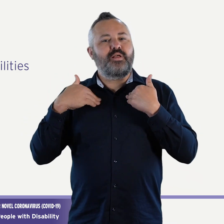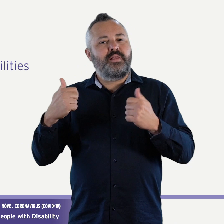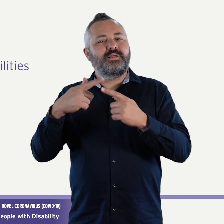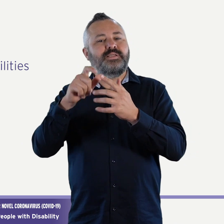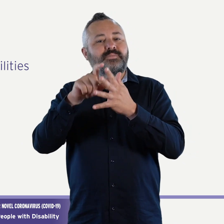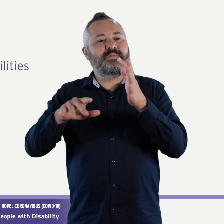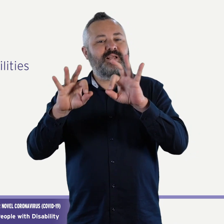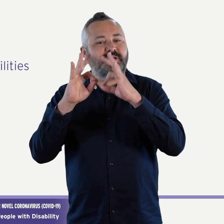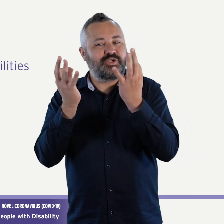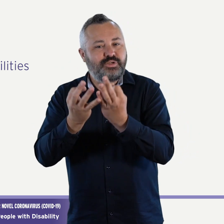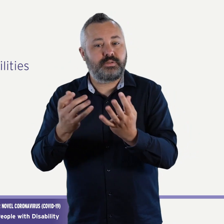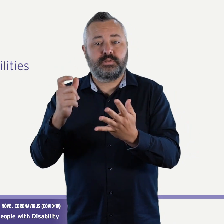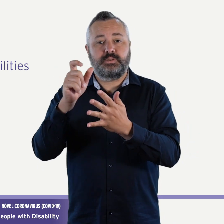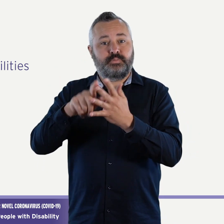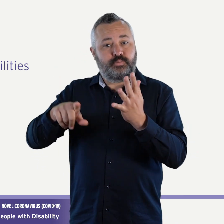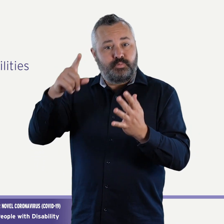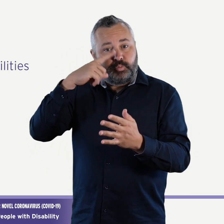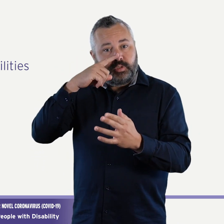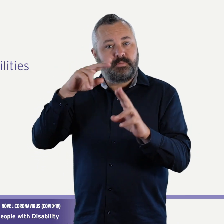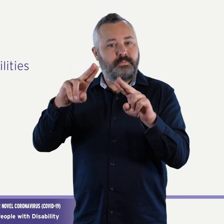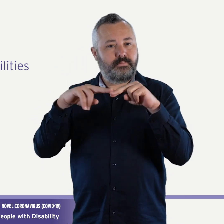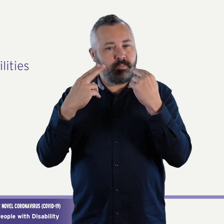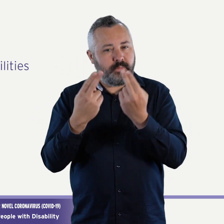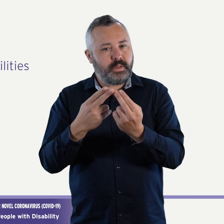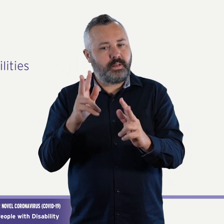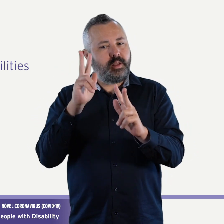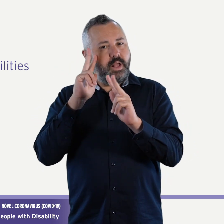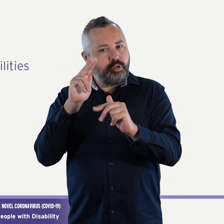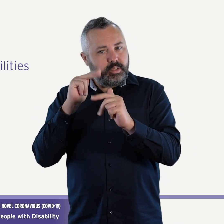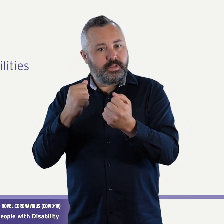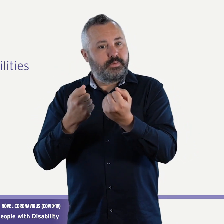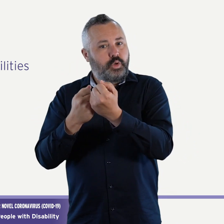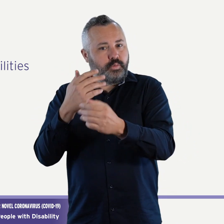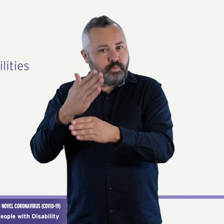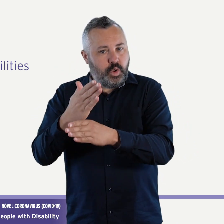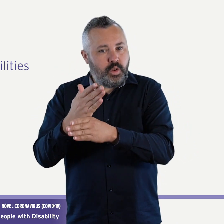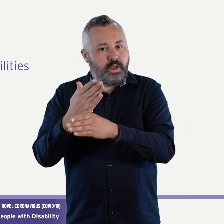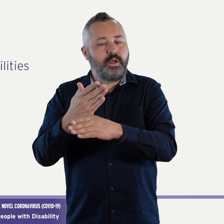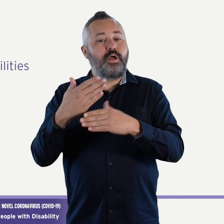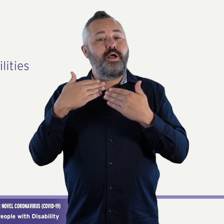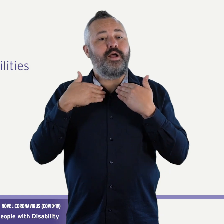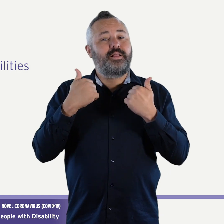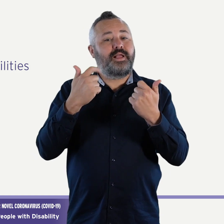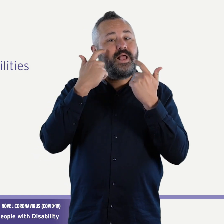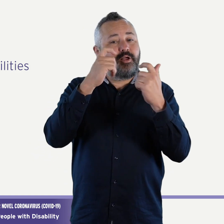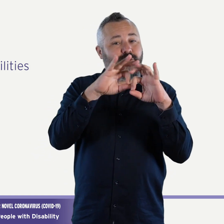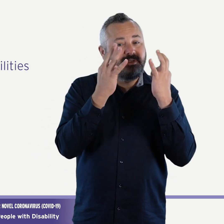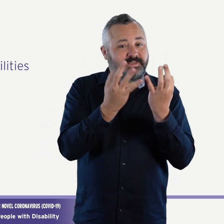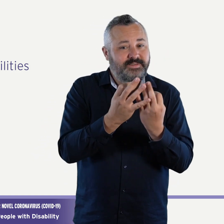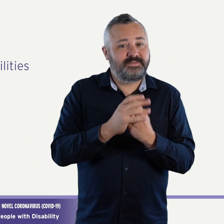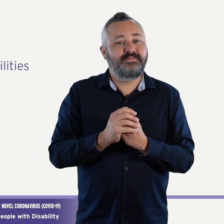governments, people with disability, families, carers, support workers and the healthcare and disability